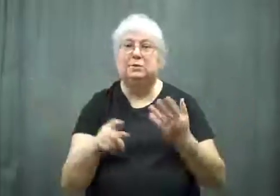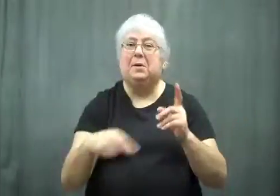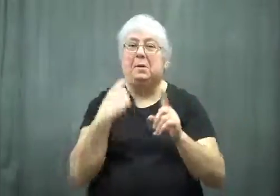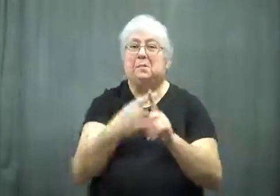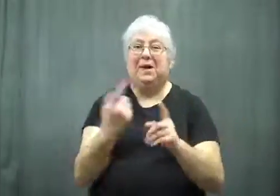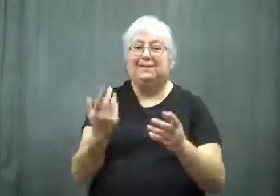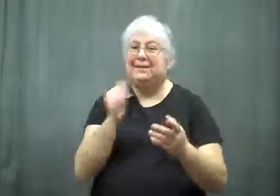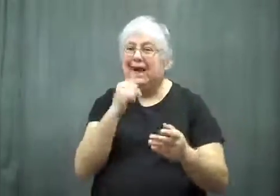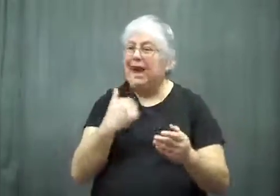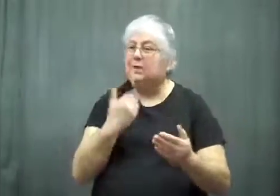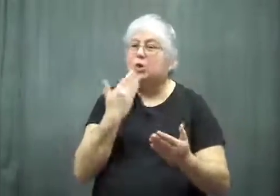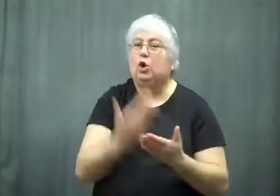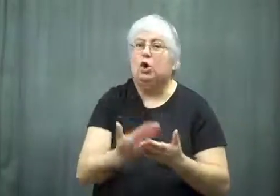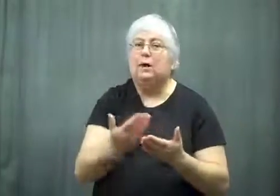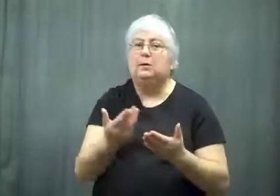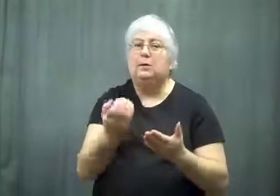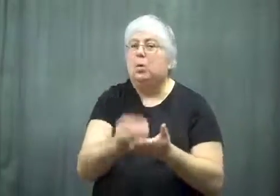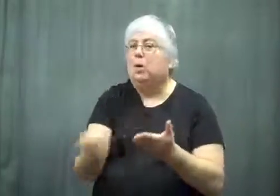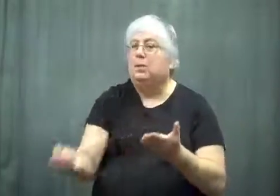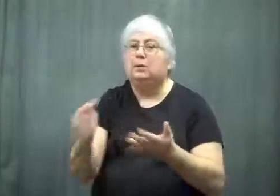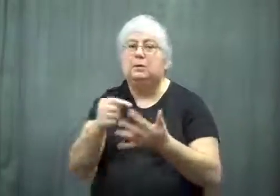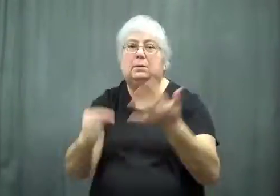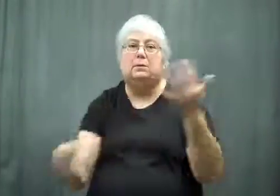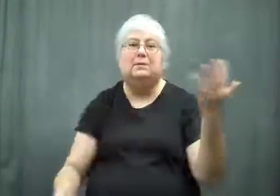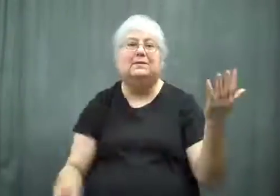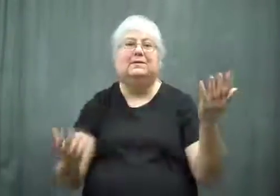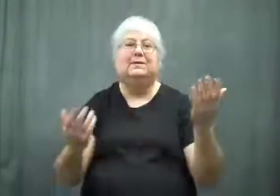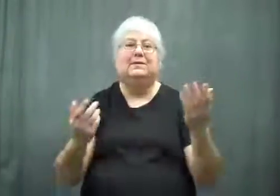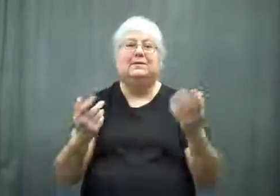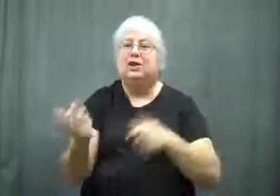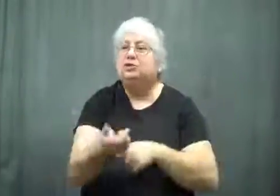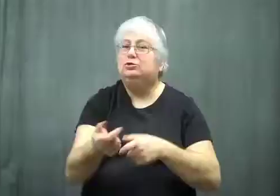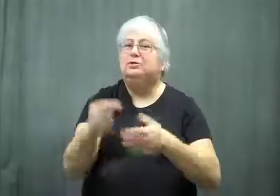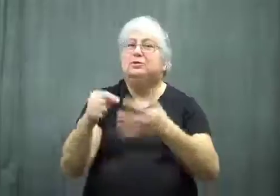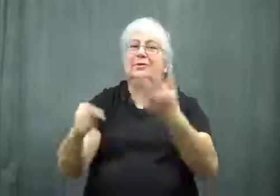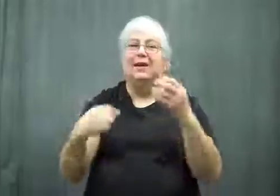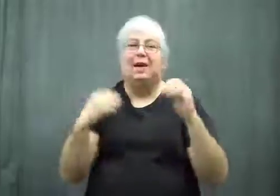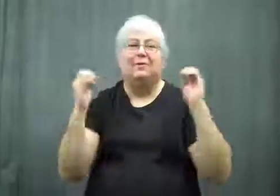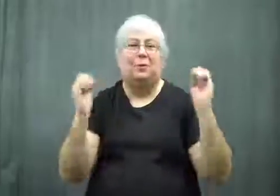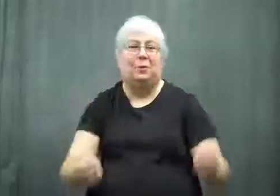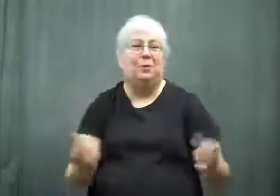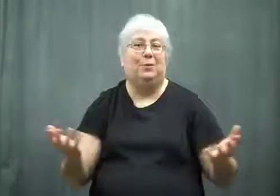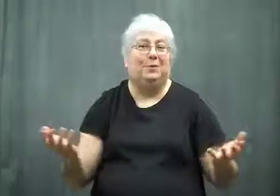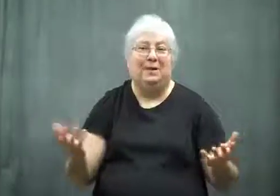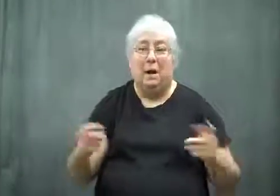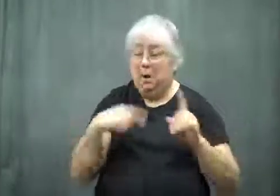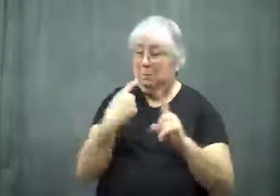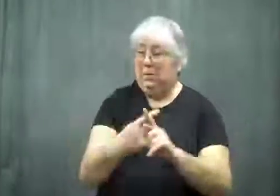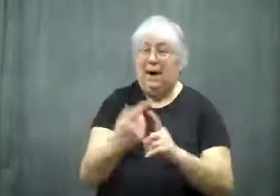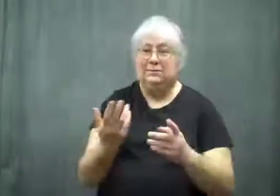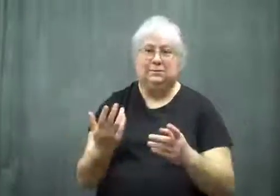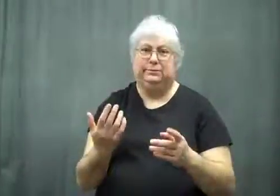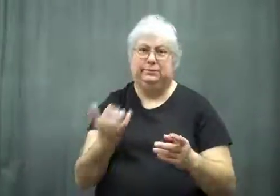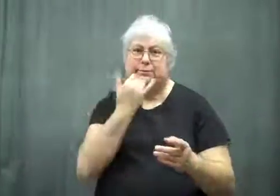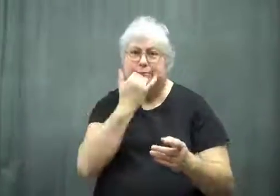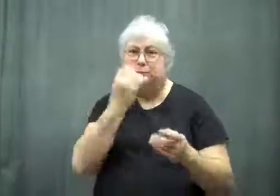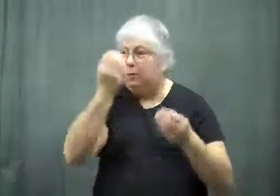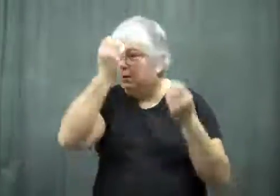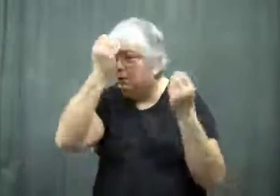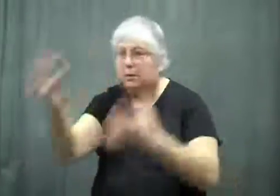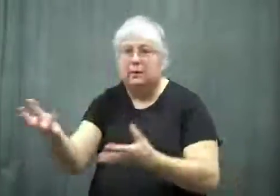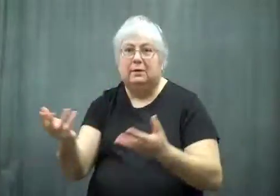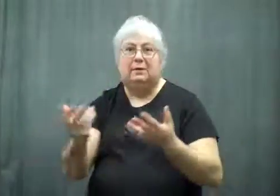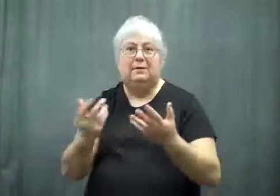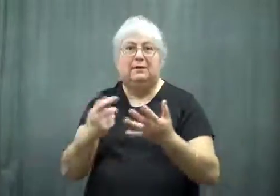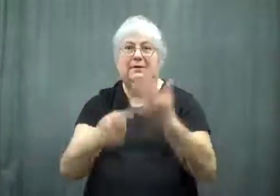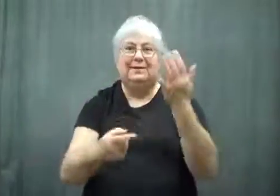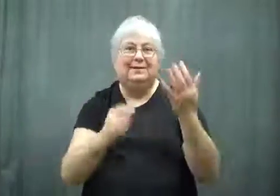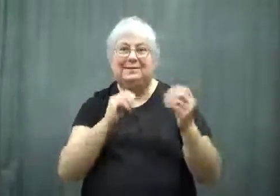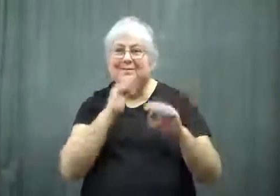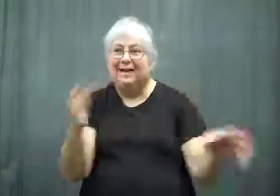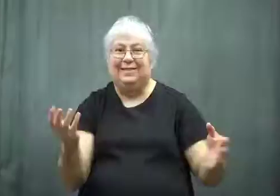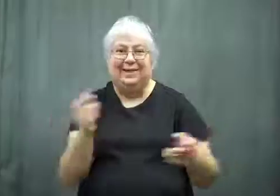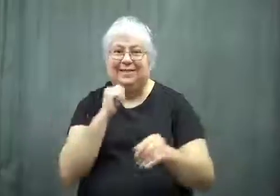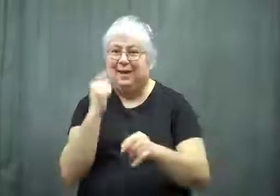They didn't have proper equipment, like fire extinguishers.